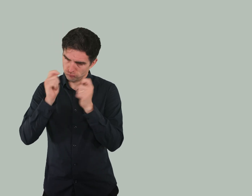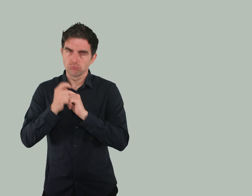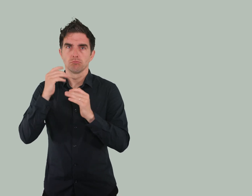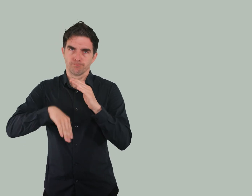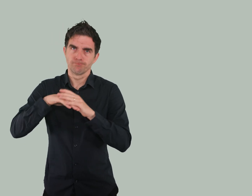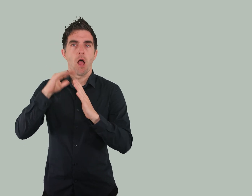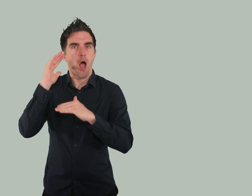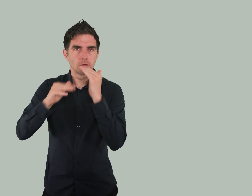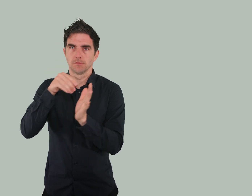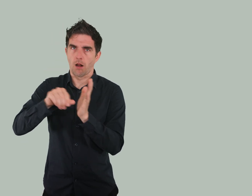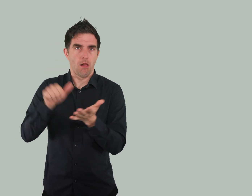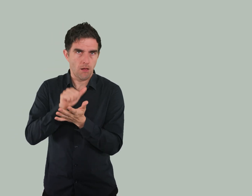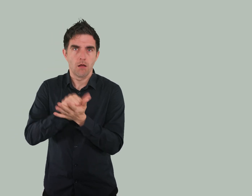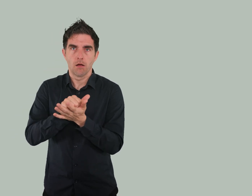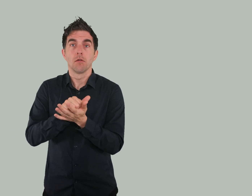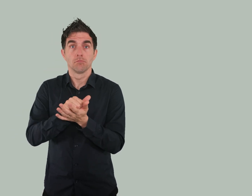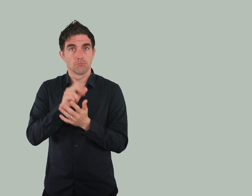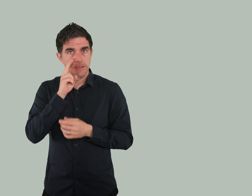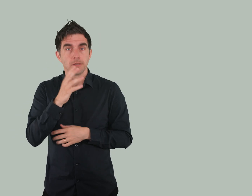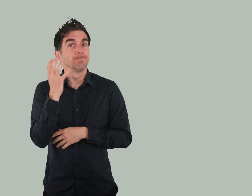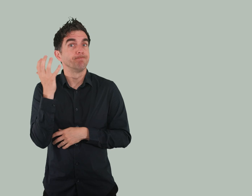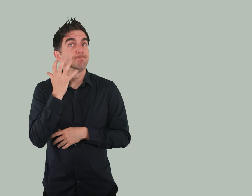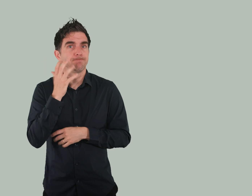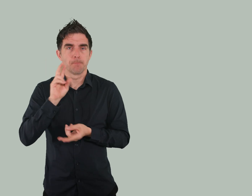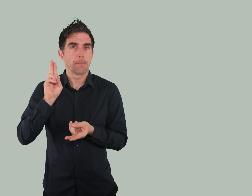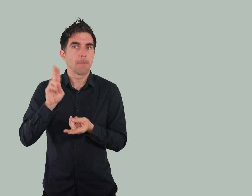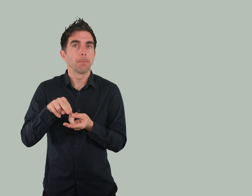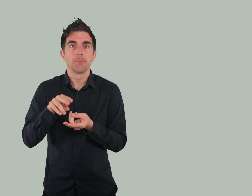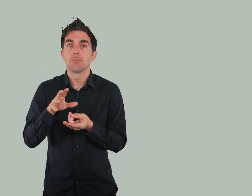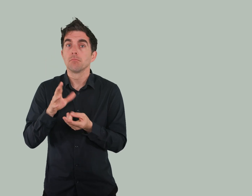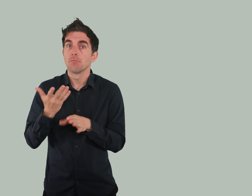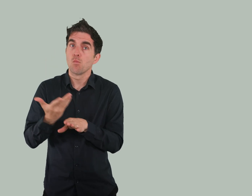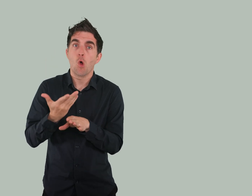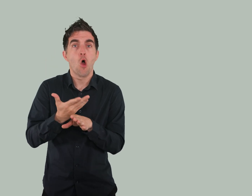moved onto the full adult rate, found a statistically significant reduction